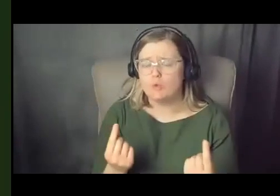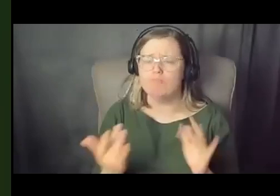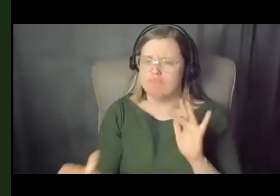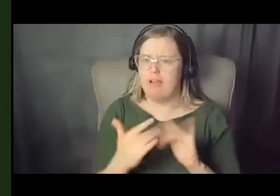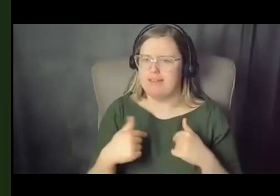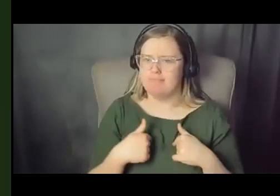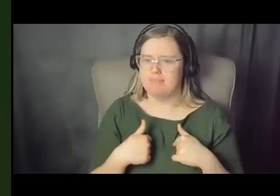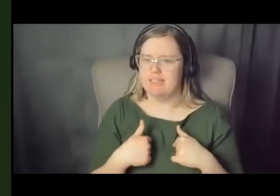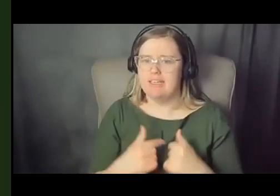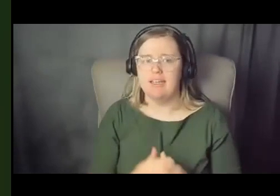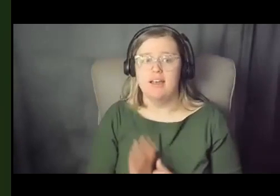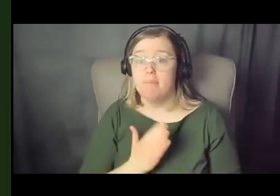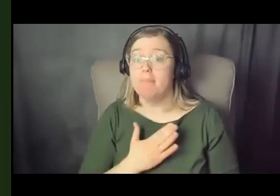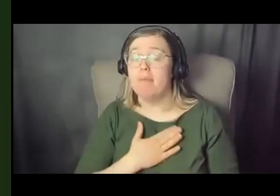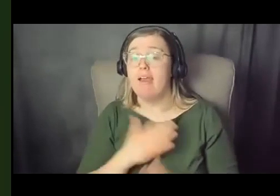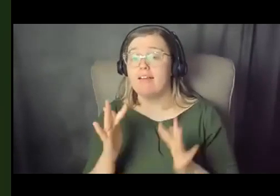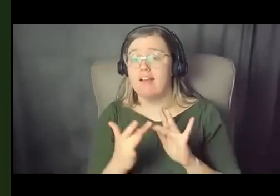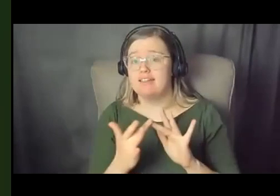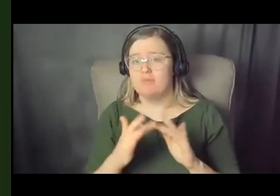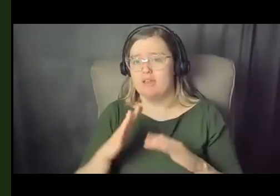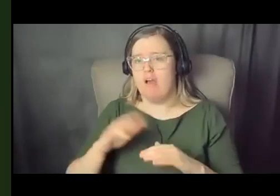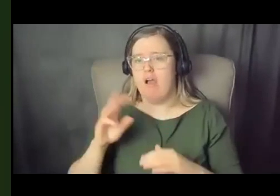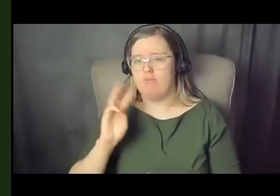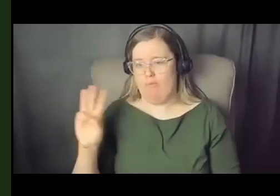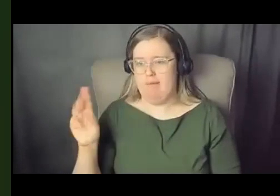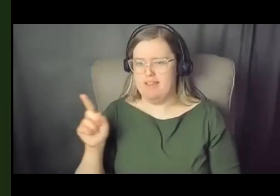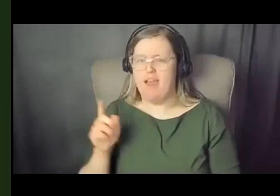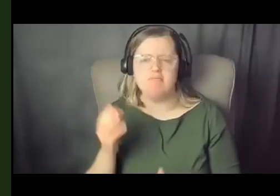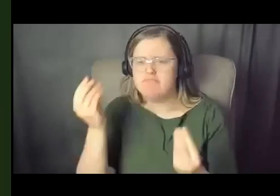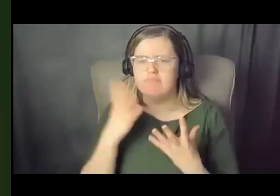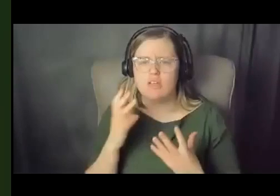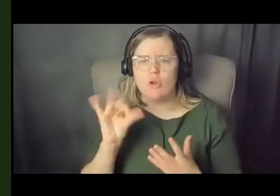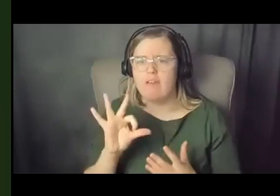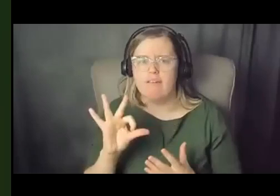contact information Sunday on the web, let us know if you have ideas.